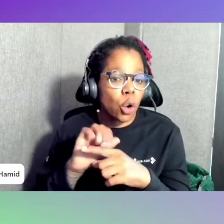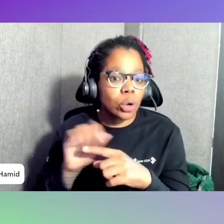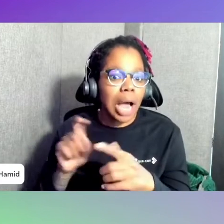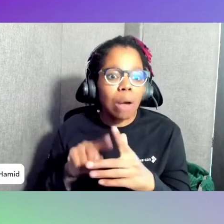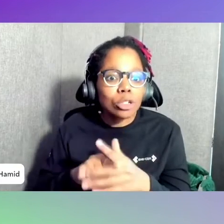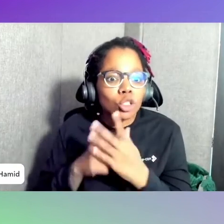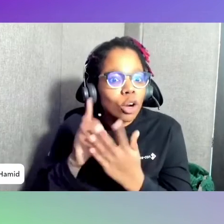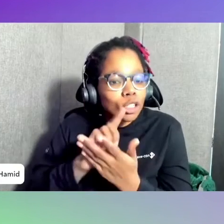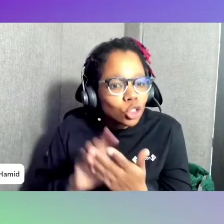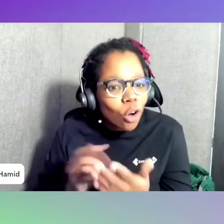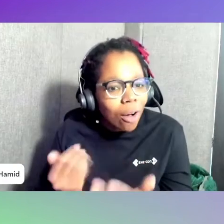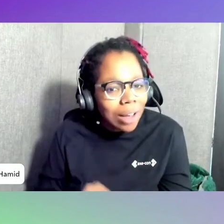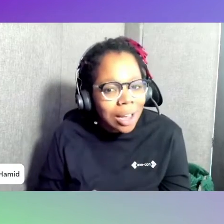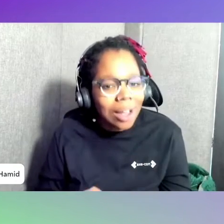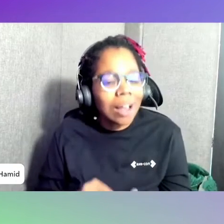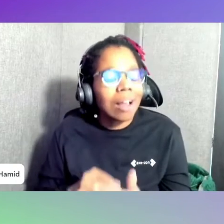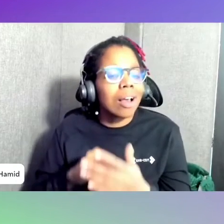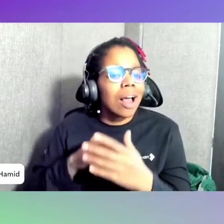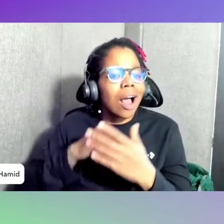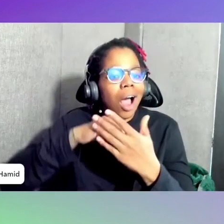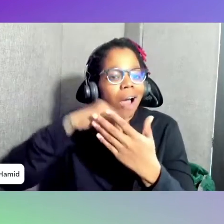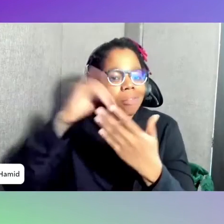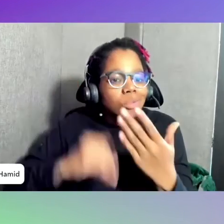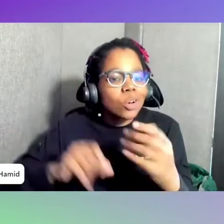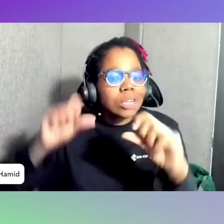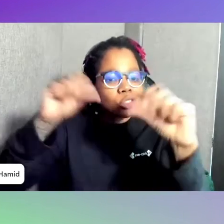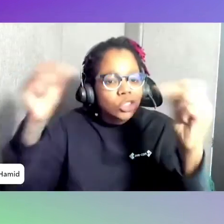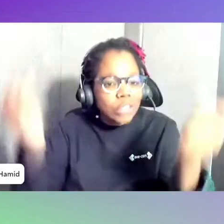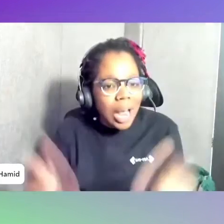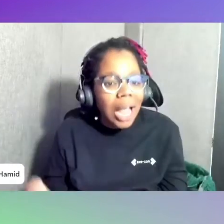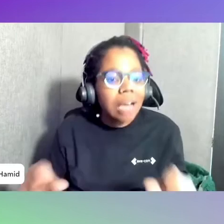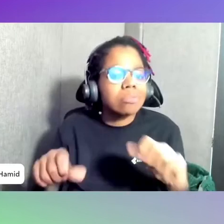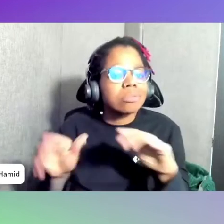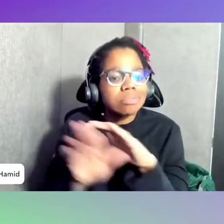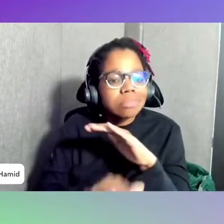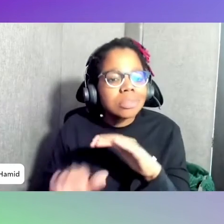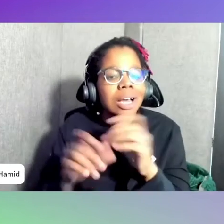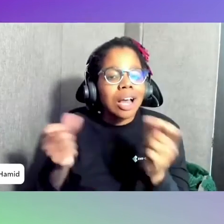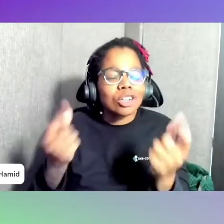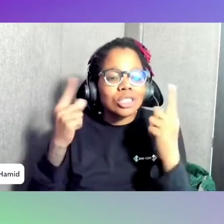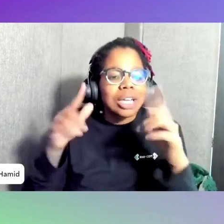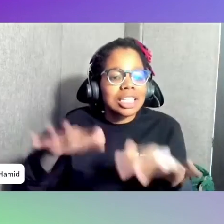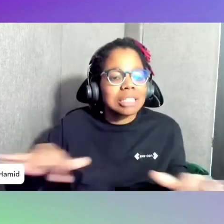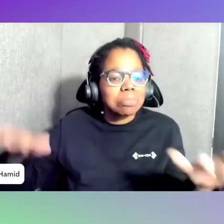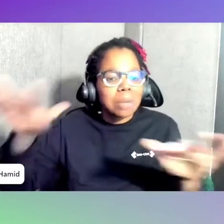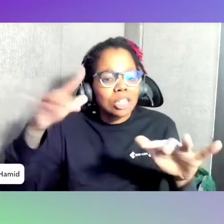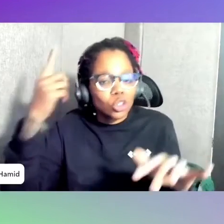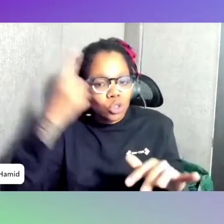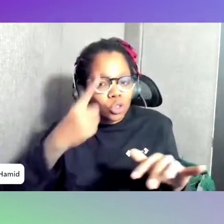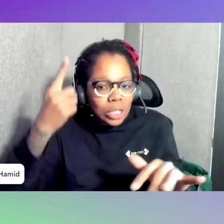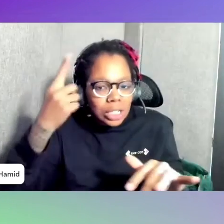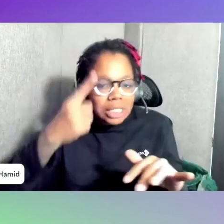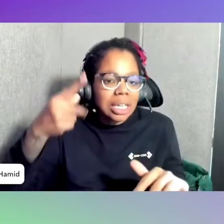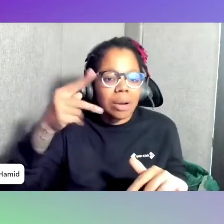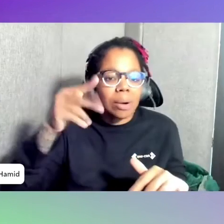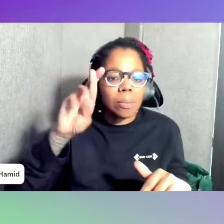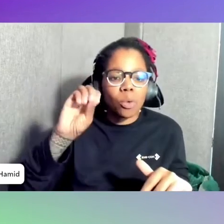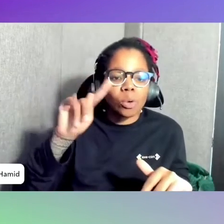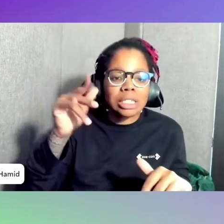essentially just by using text edit and typing in some code, I was starting to draw again, and I was able to